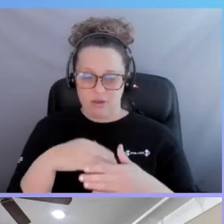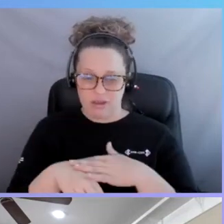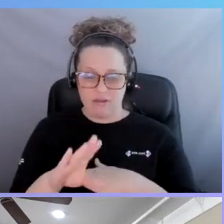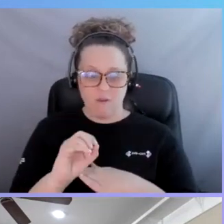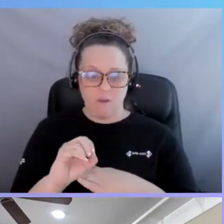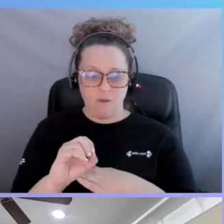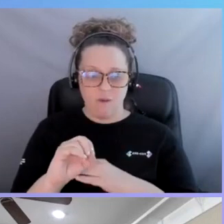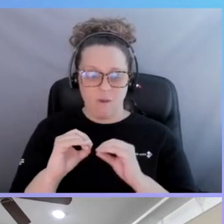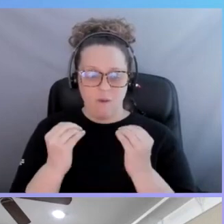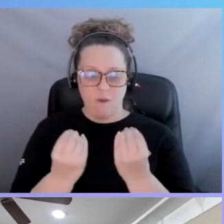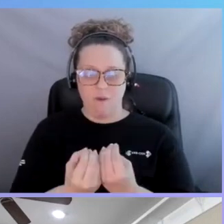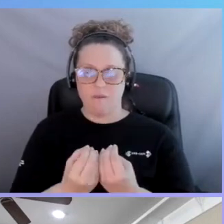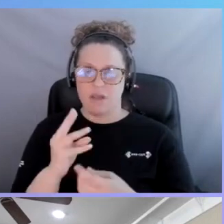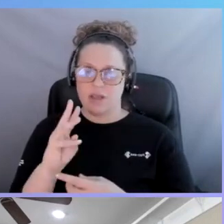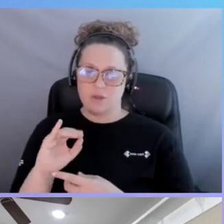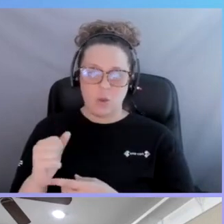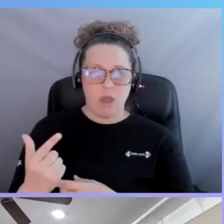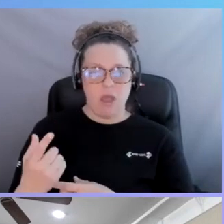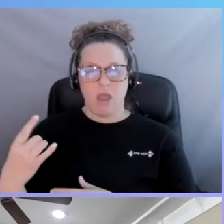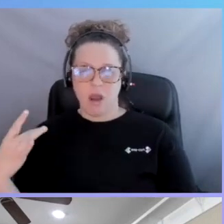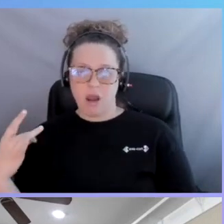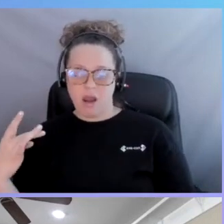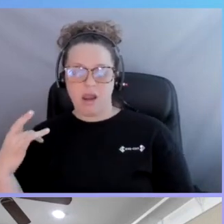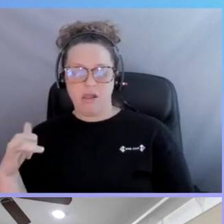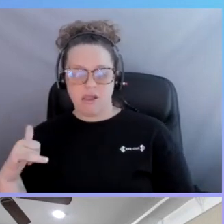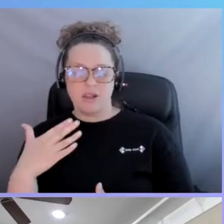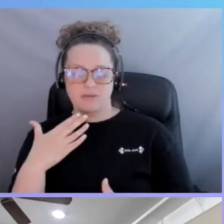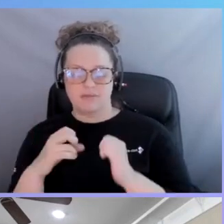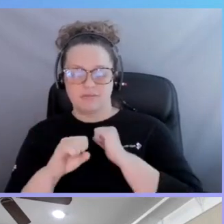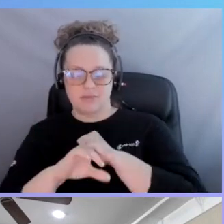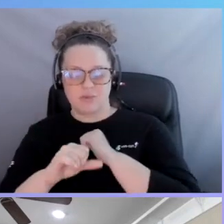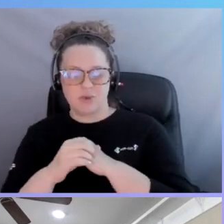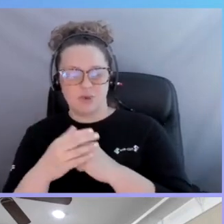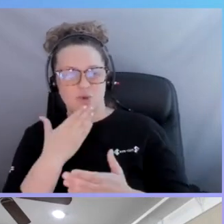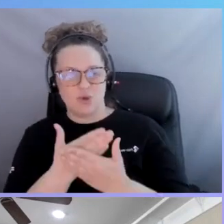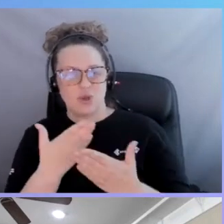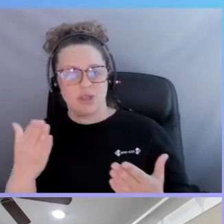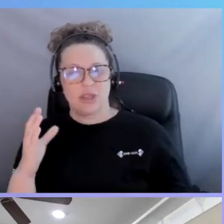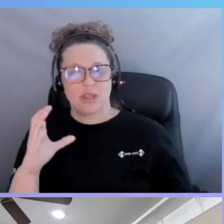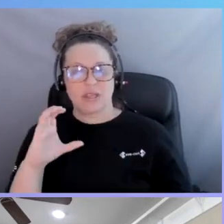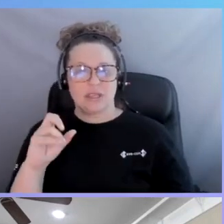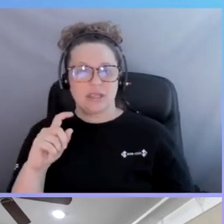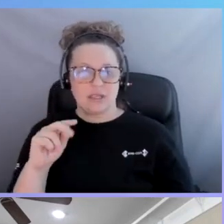swag is a great thing. Believe it or not, C-suite people like t